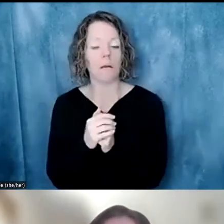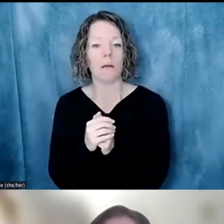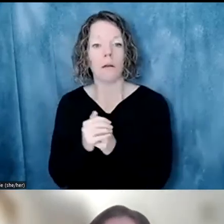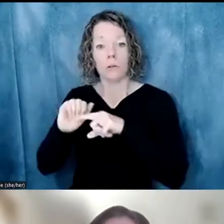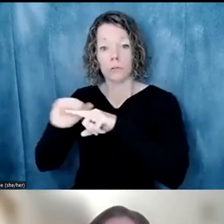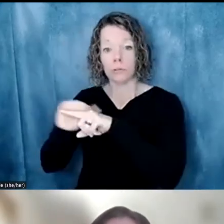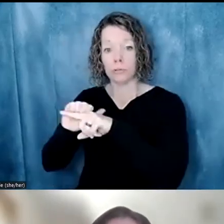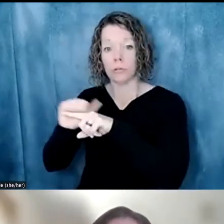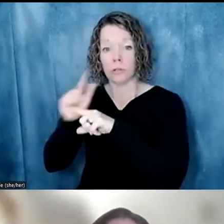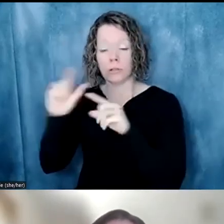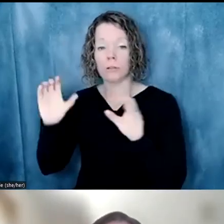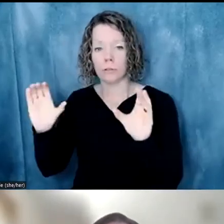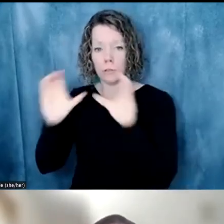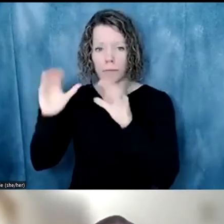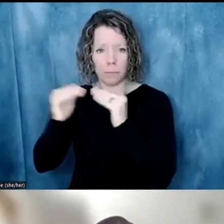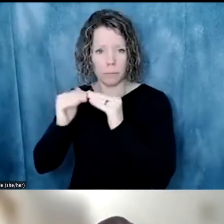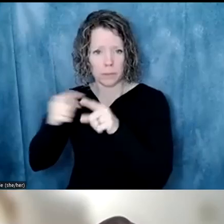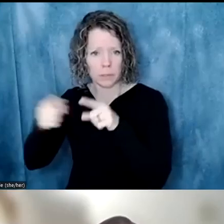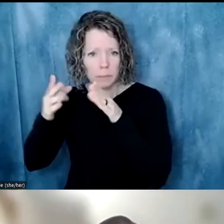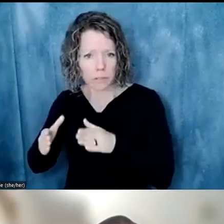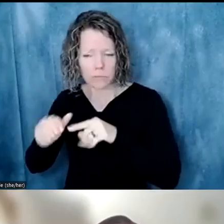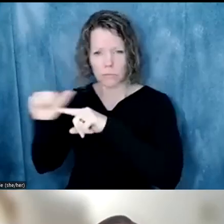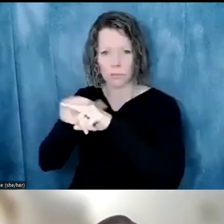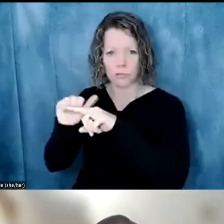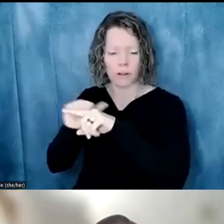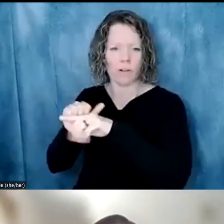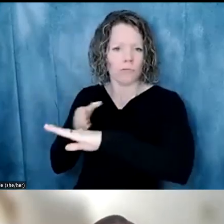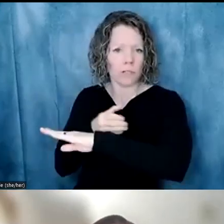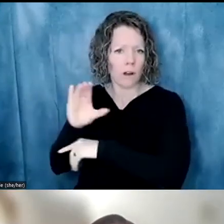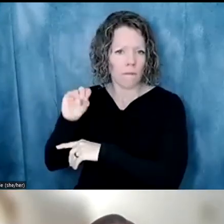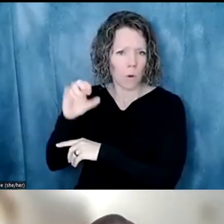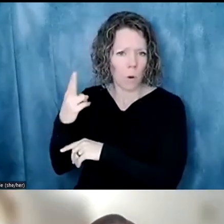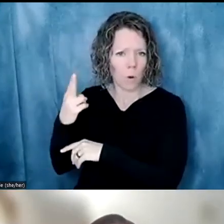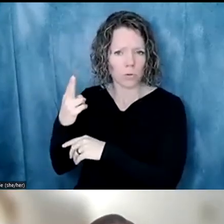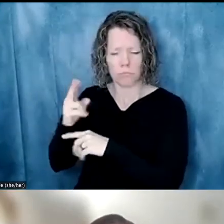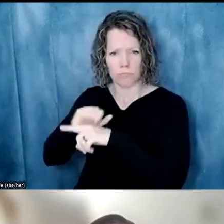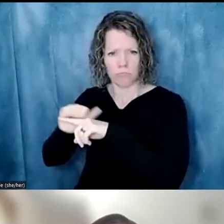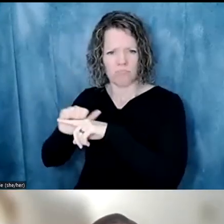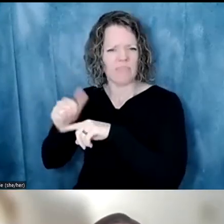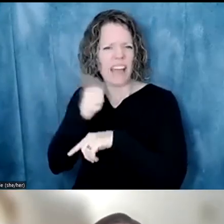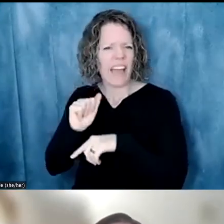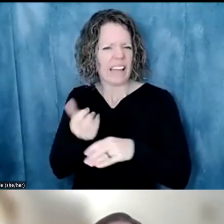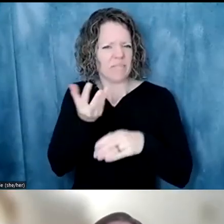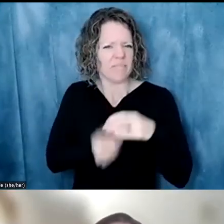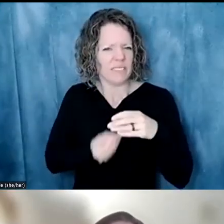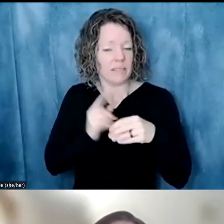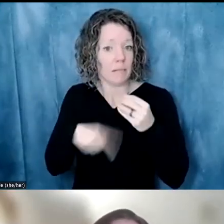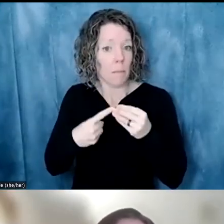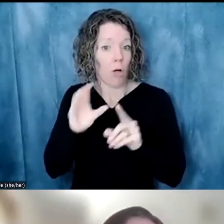Peer Specialists or Recovery Coaches in terms of cultural sensitivity or humility?